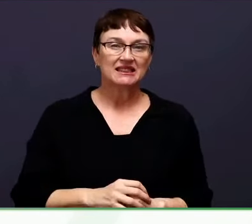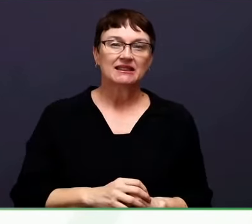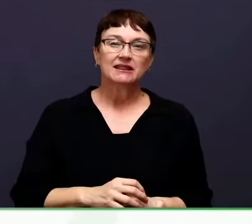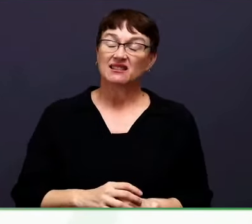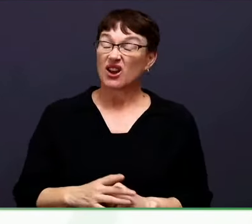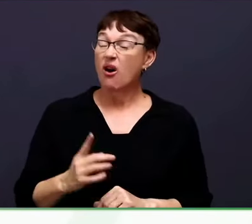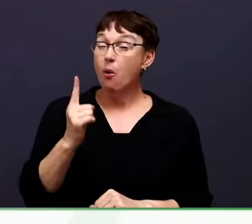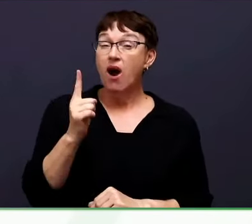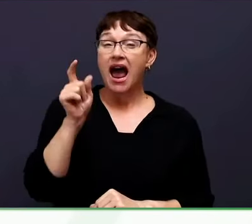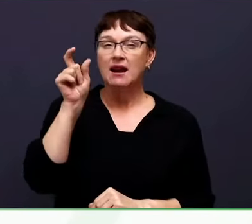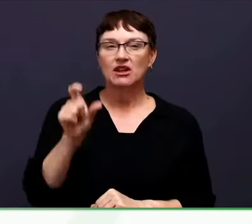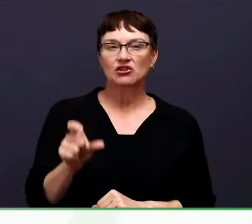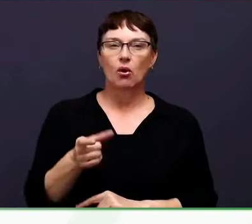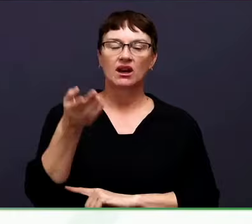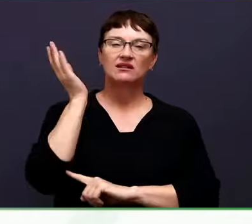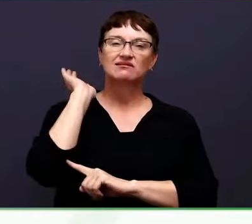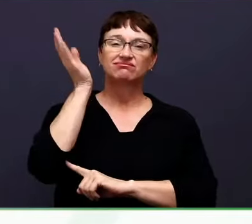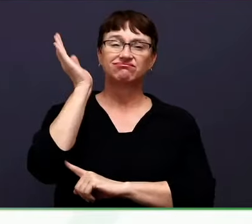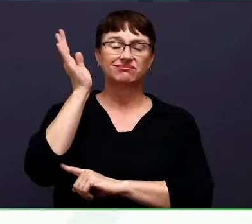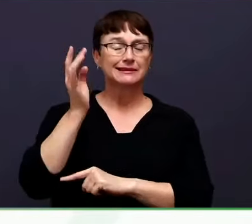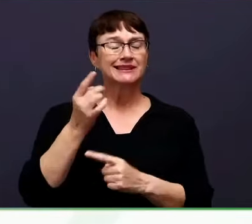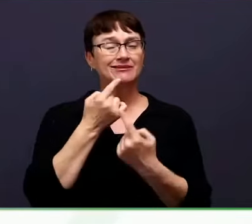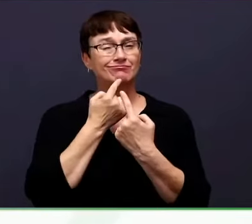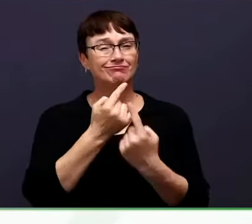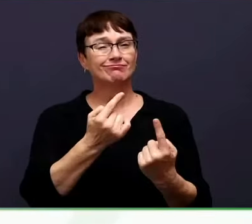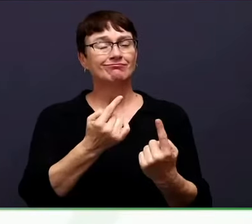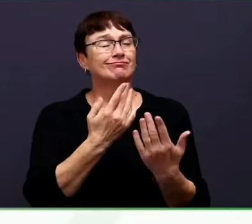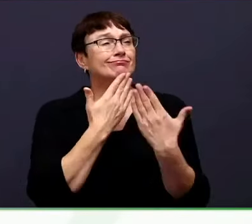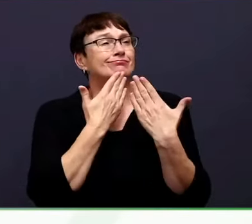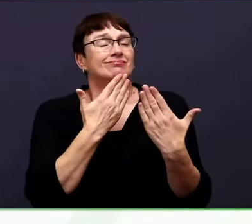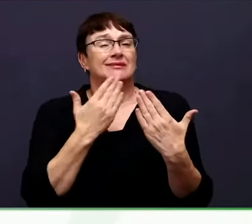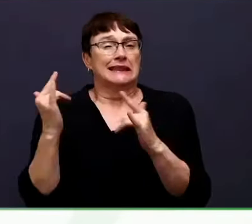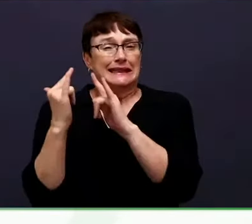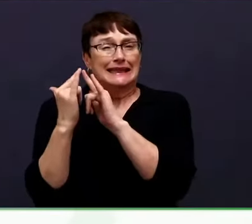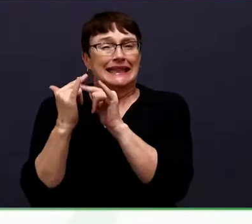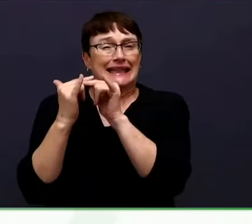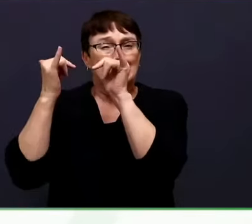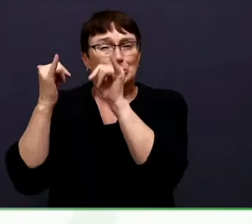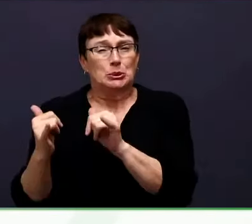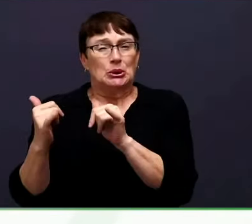you UNSAI particularly out of that institution." Those words were said